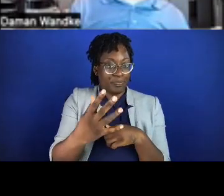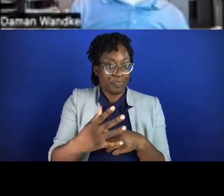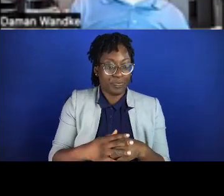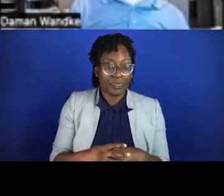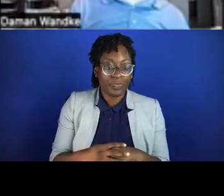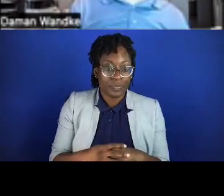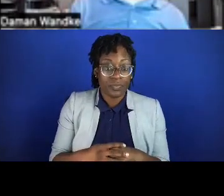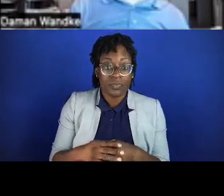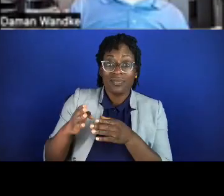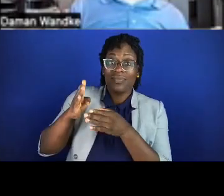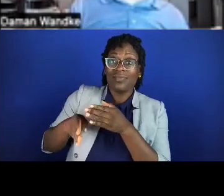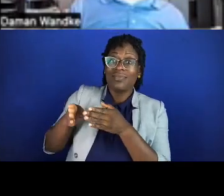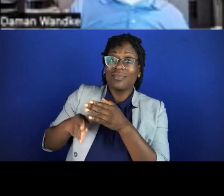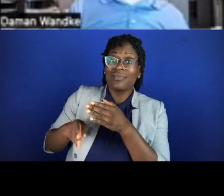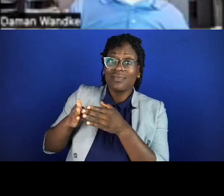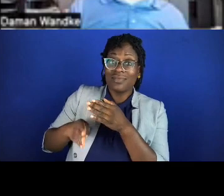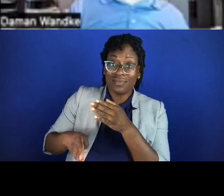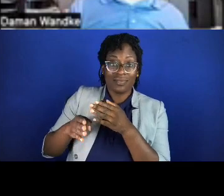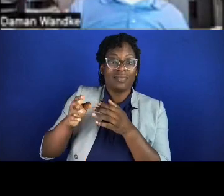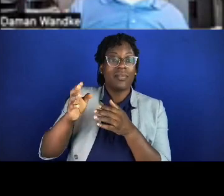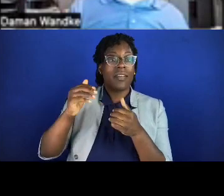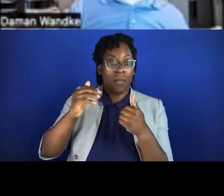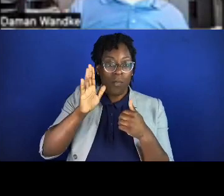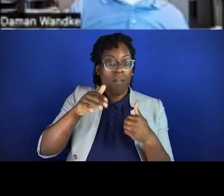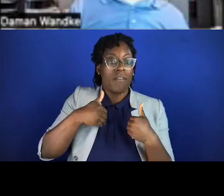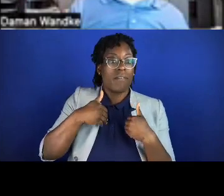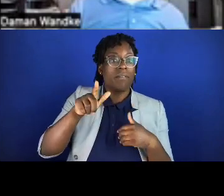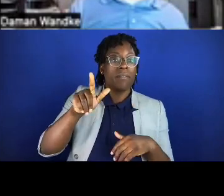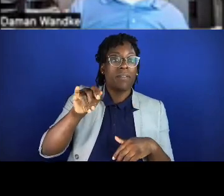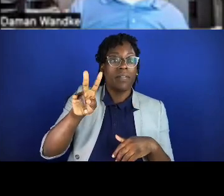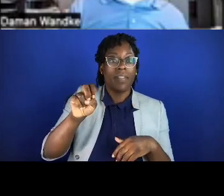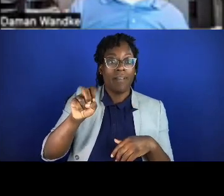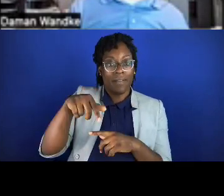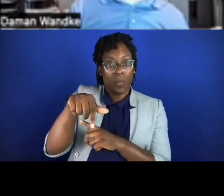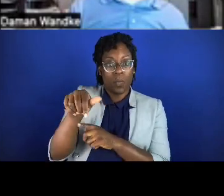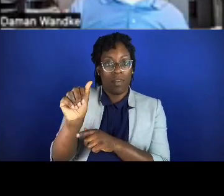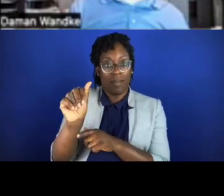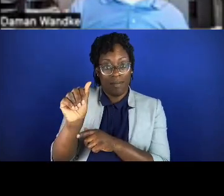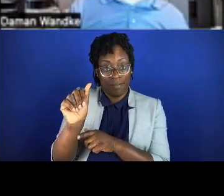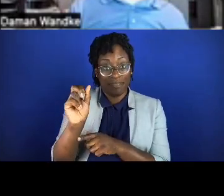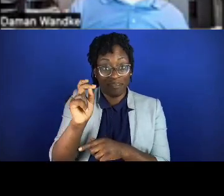We will also be holding a live Q&A portion at the end of the presentation.